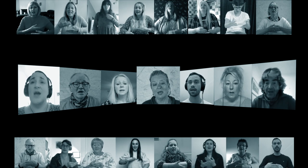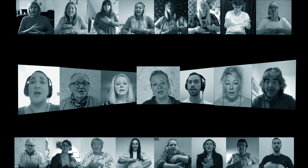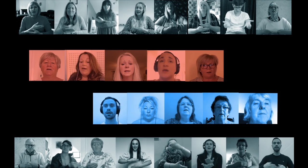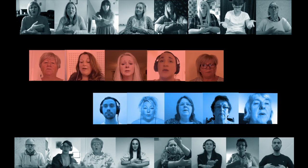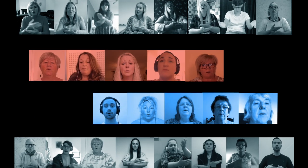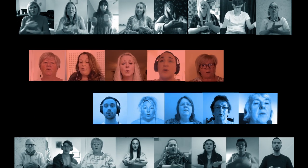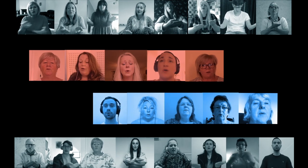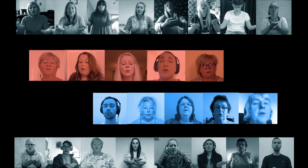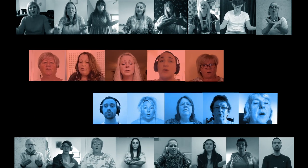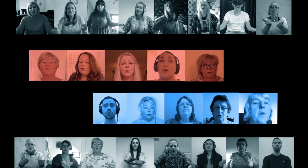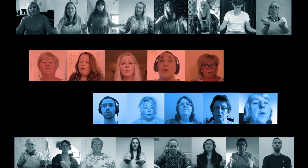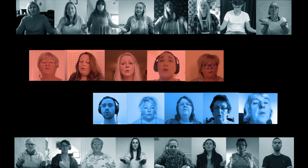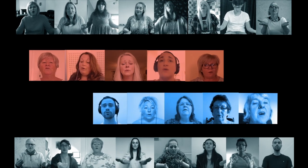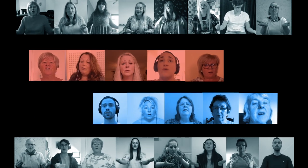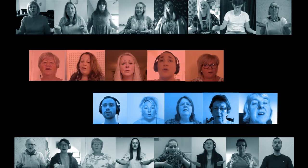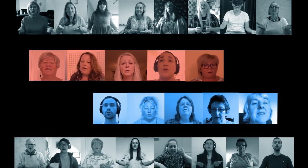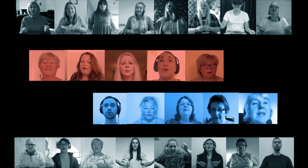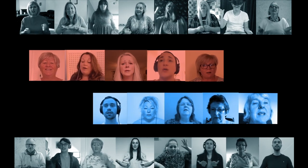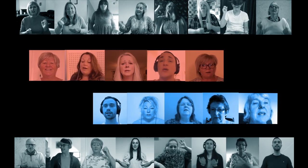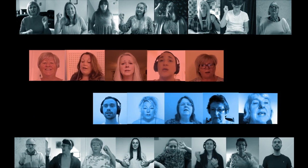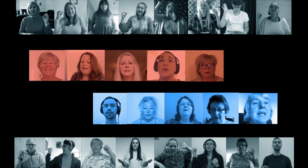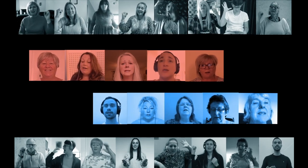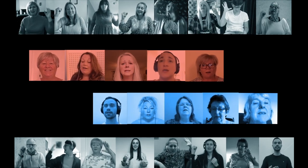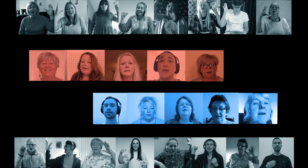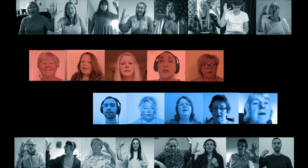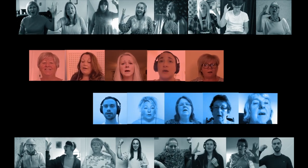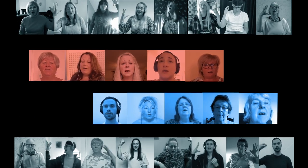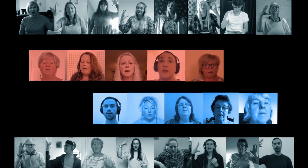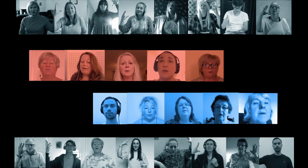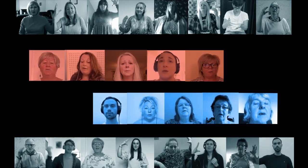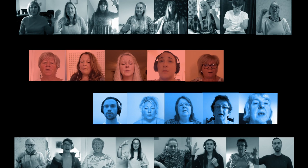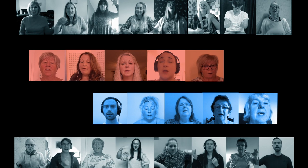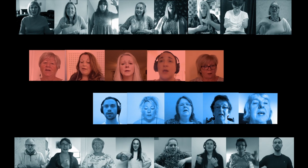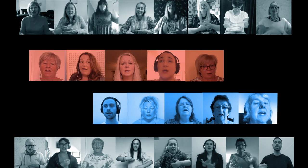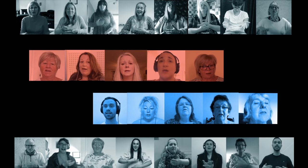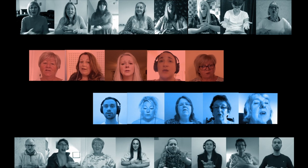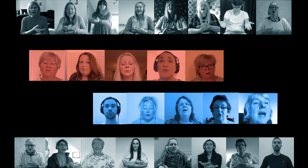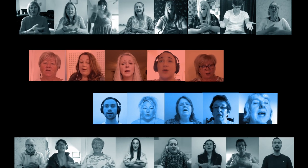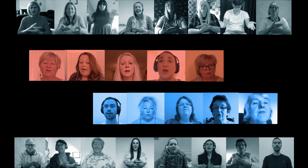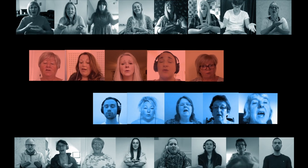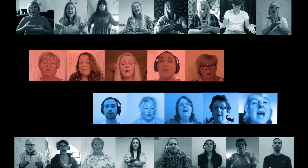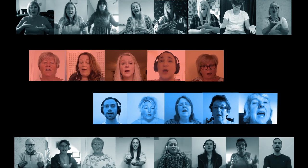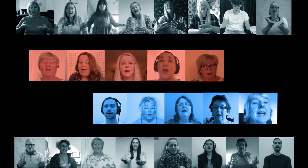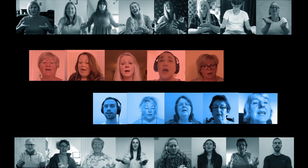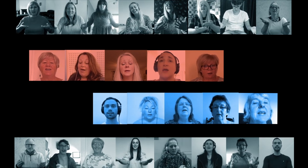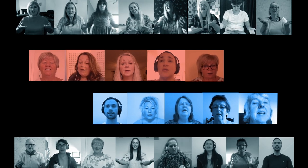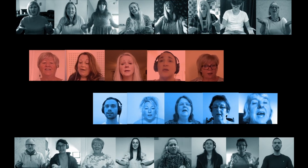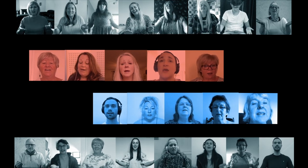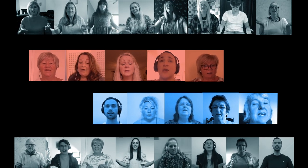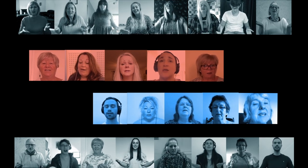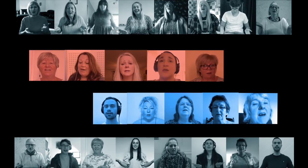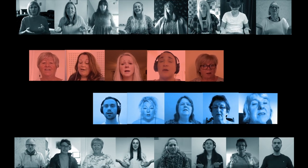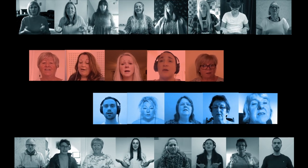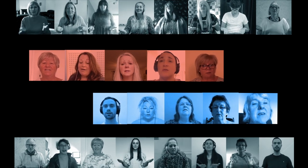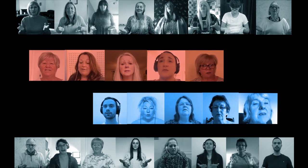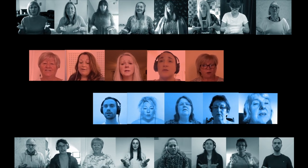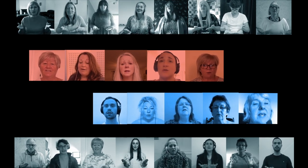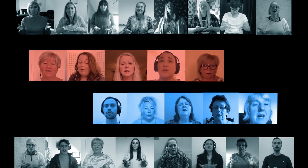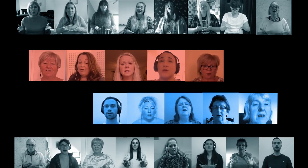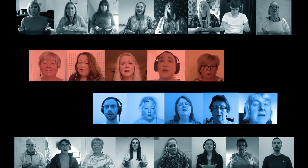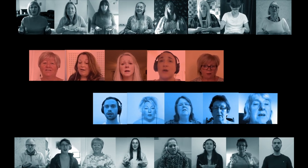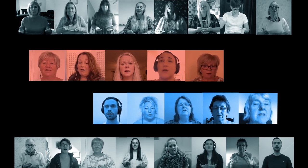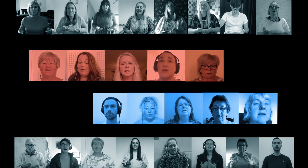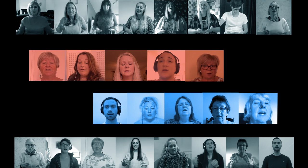It bowled over it lit up, it ran ragged and it undercut